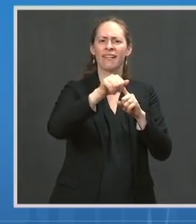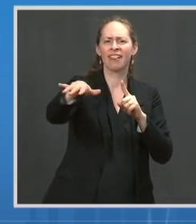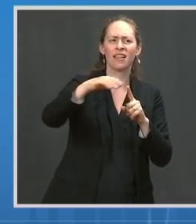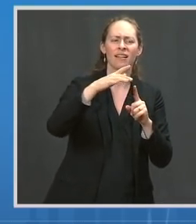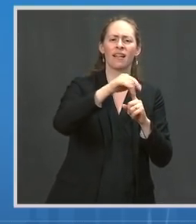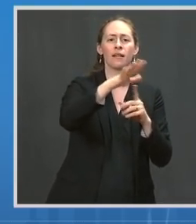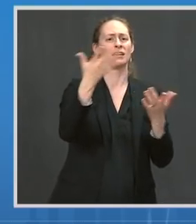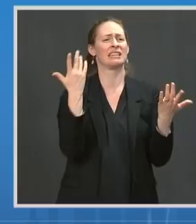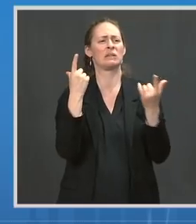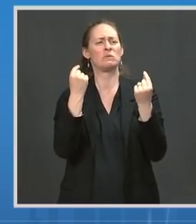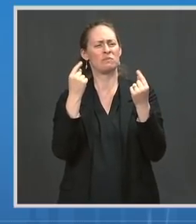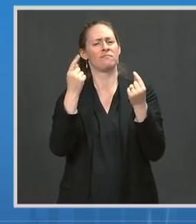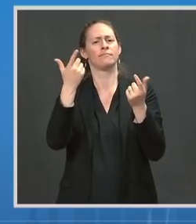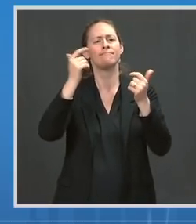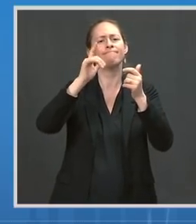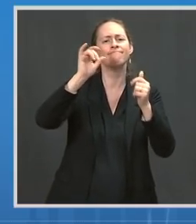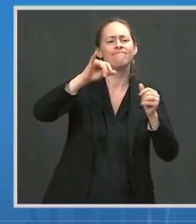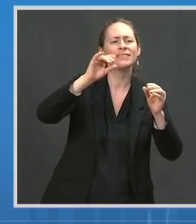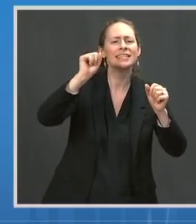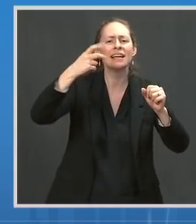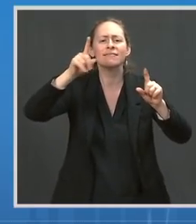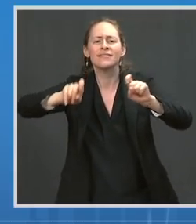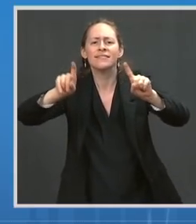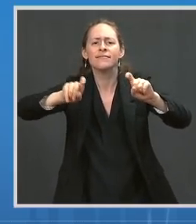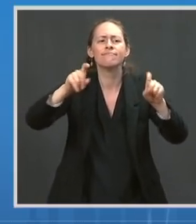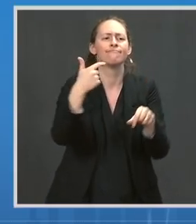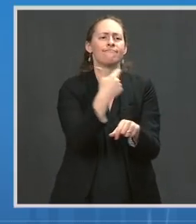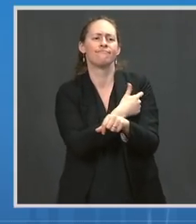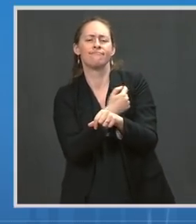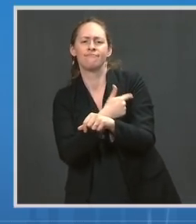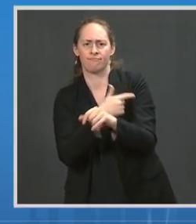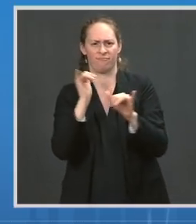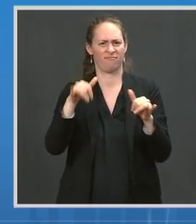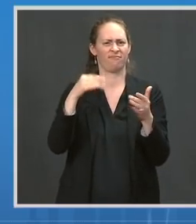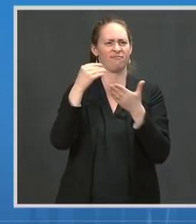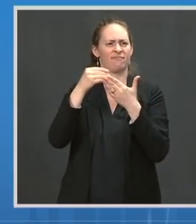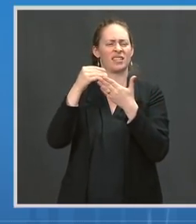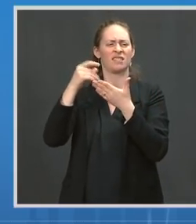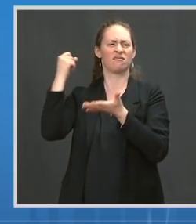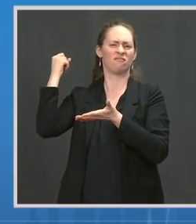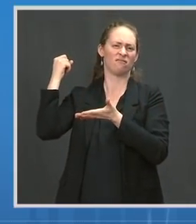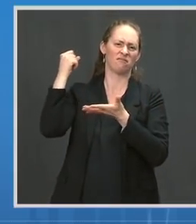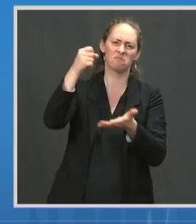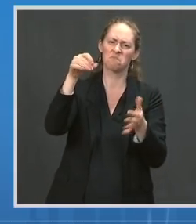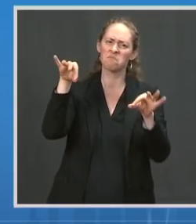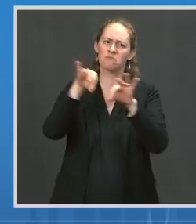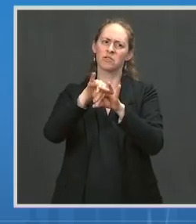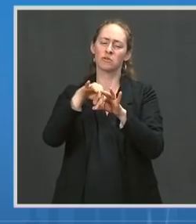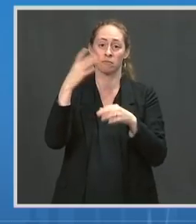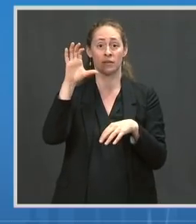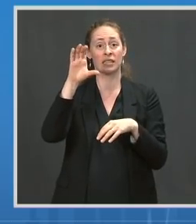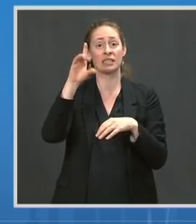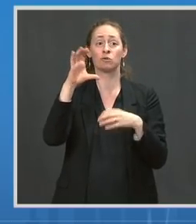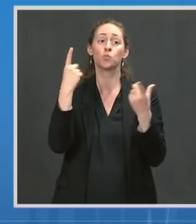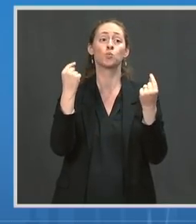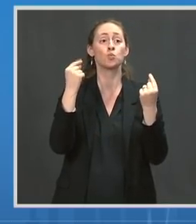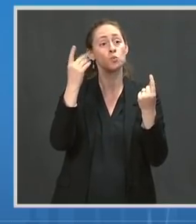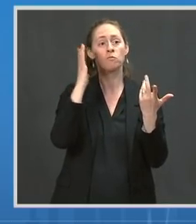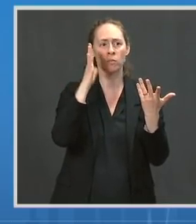With this critical and substantial investment, CDC will fund the equipment, supplies, training, staffing,